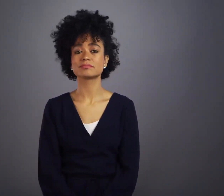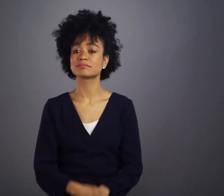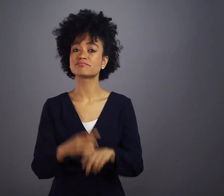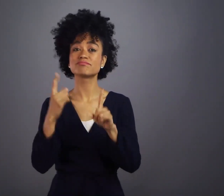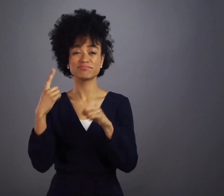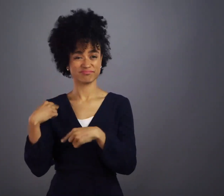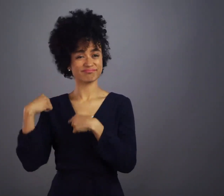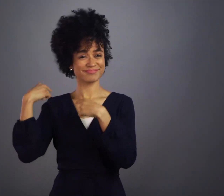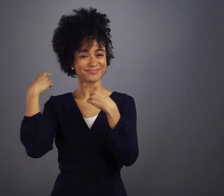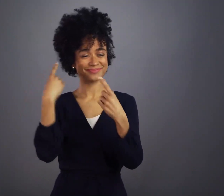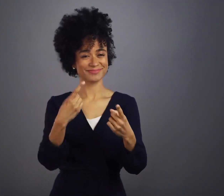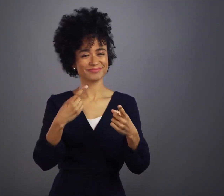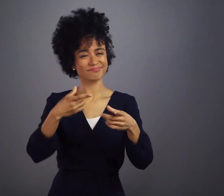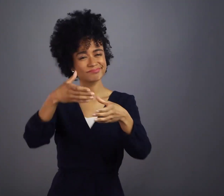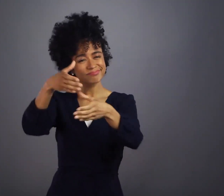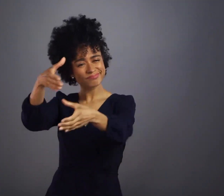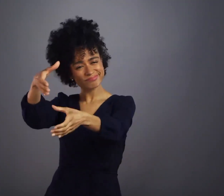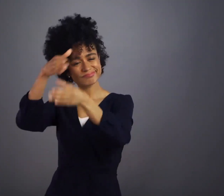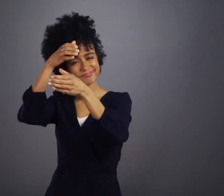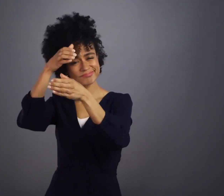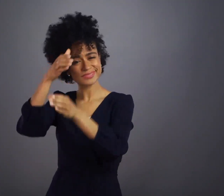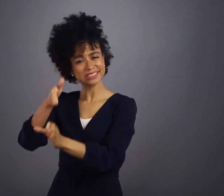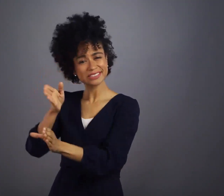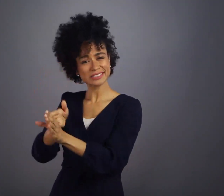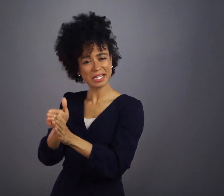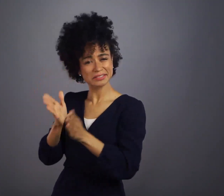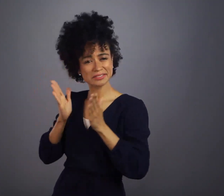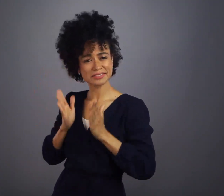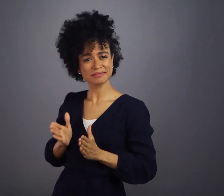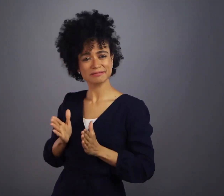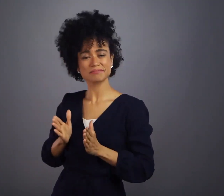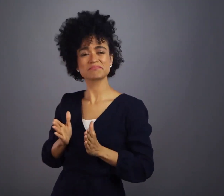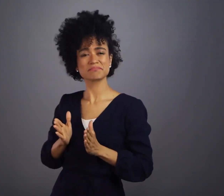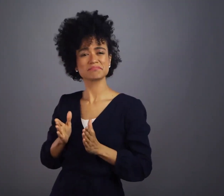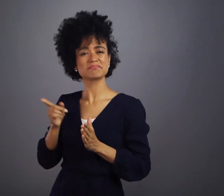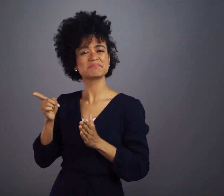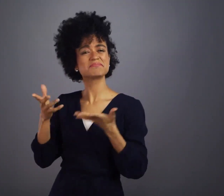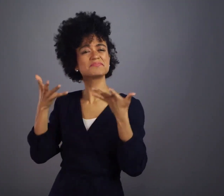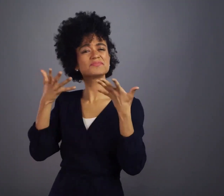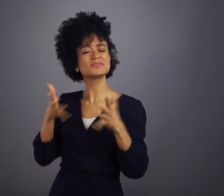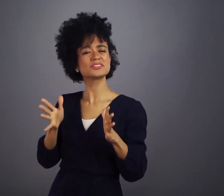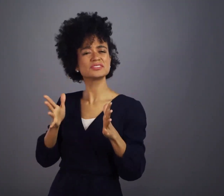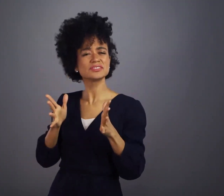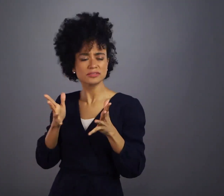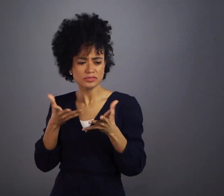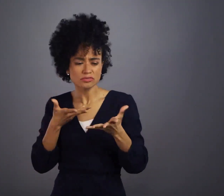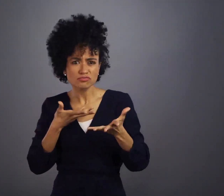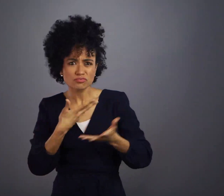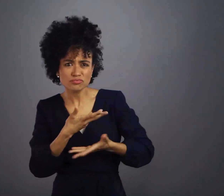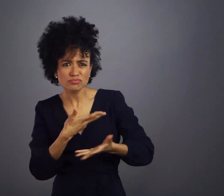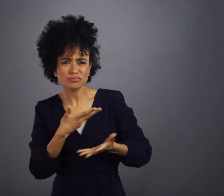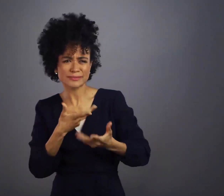Highly competent psychiatrists who have dealt with us have found it sometimes impossible to persuade an alcoholic